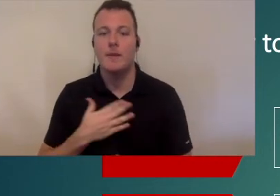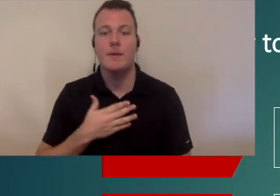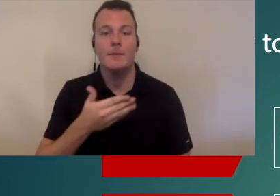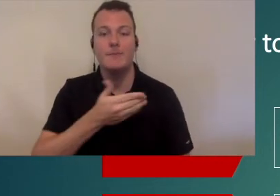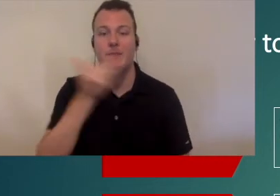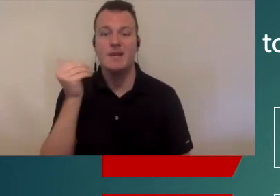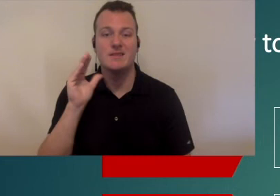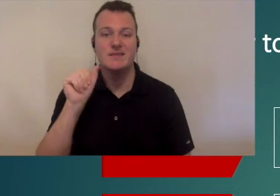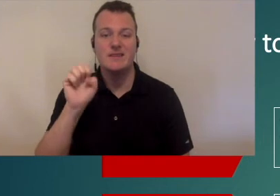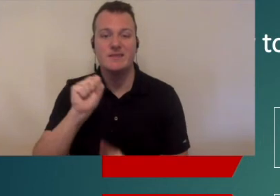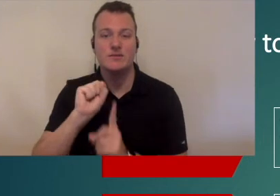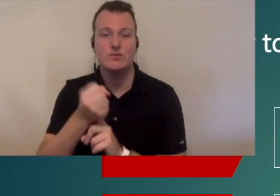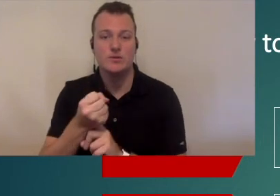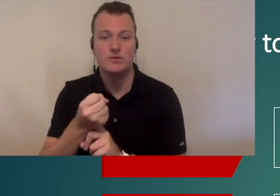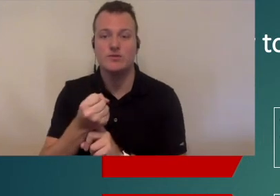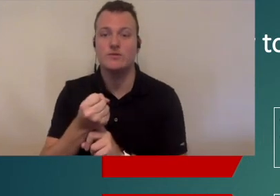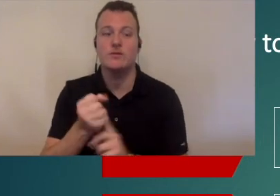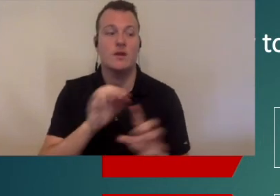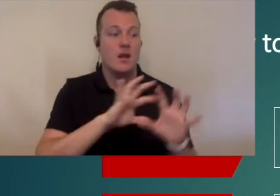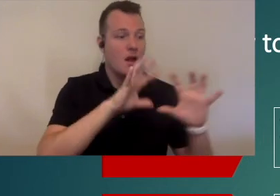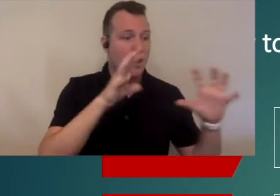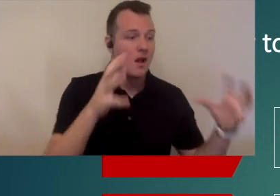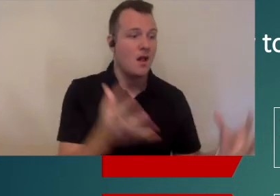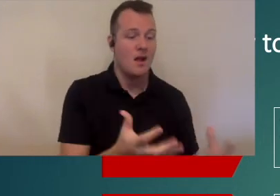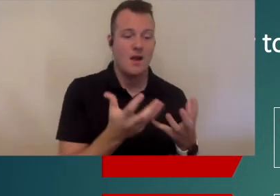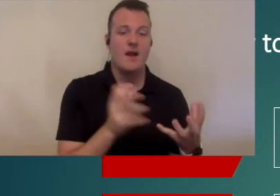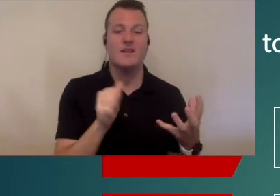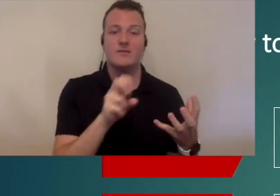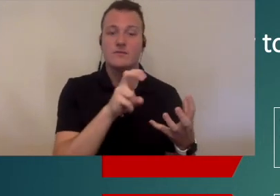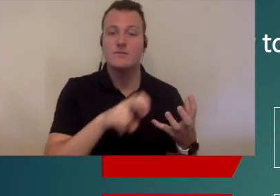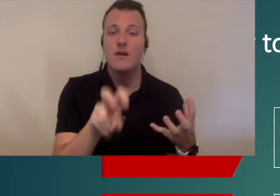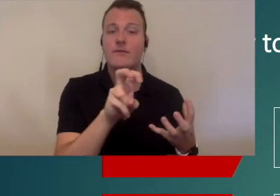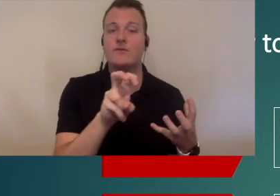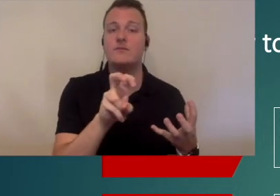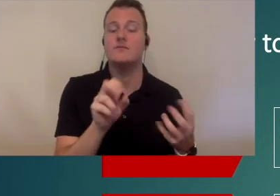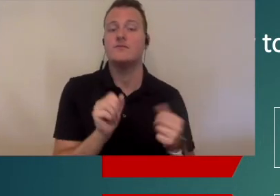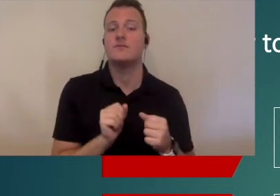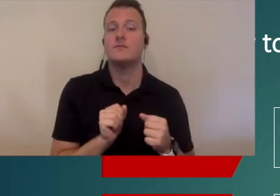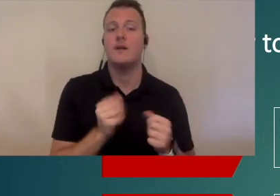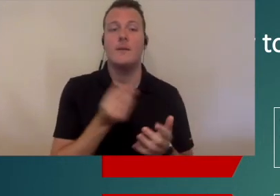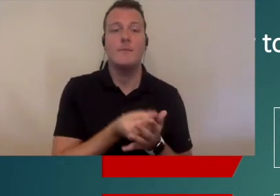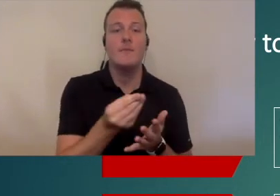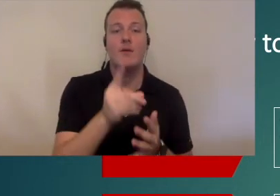best-case scenario' where I get to do all these things I get to travel, or buy my